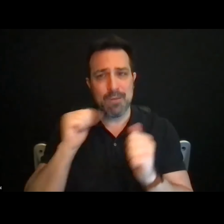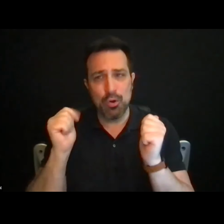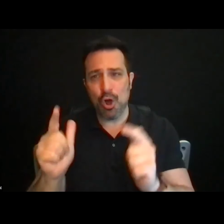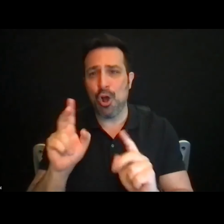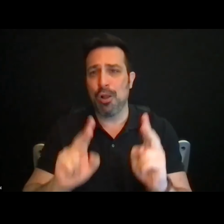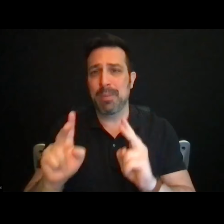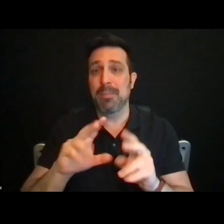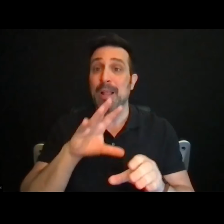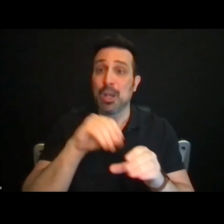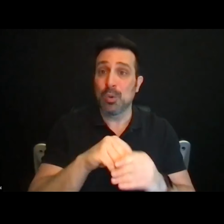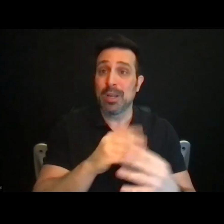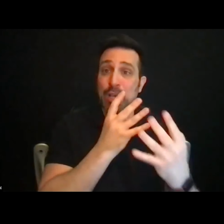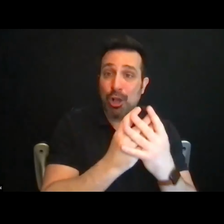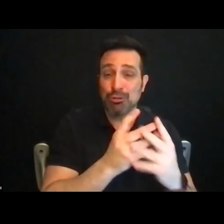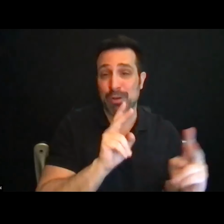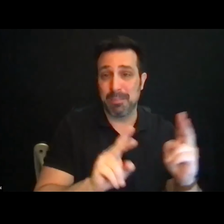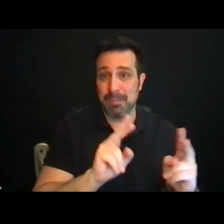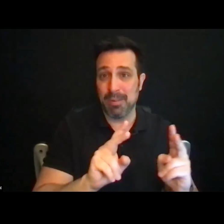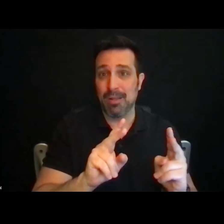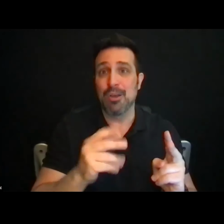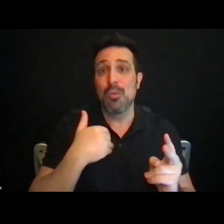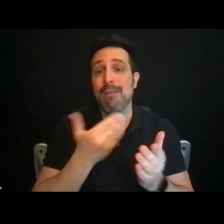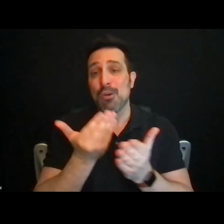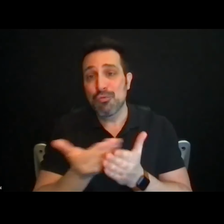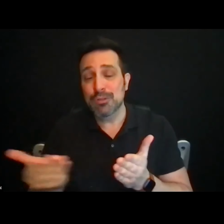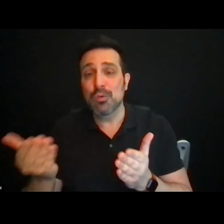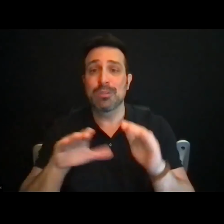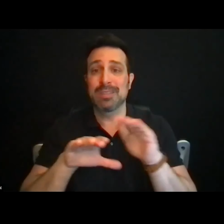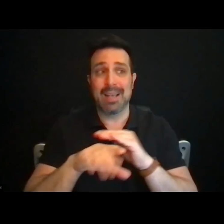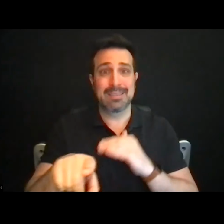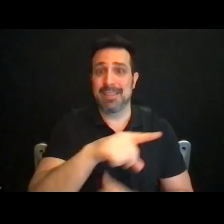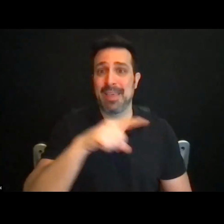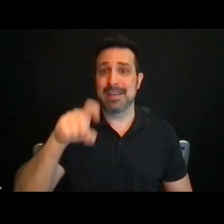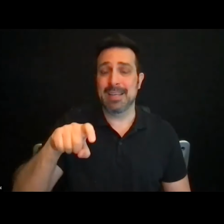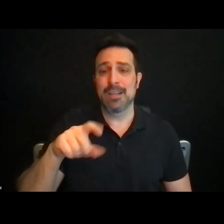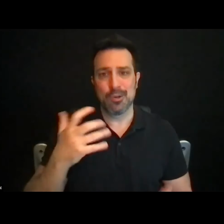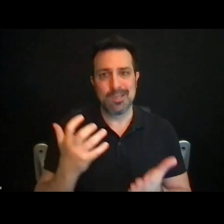we are committed to protecting democracy and full democratic participation. We will fight for all people